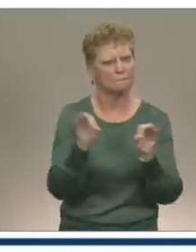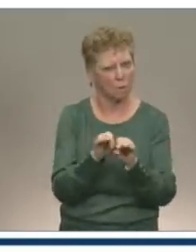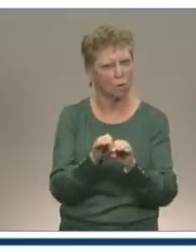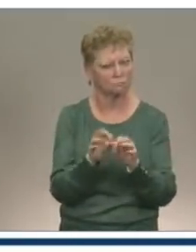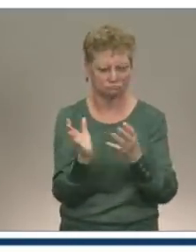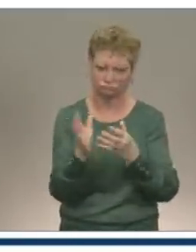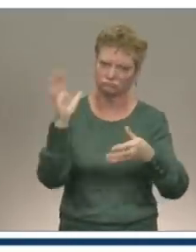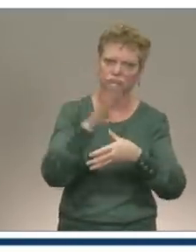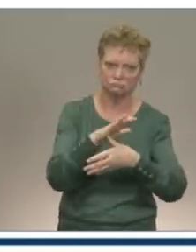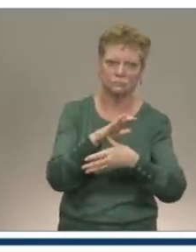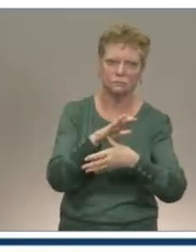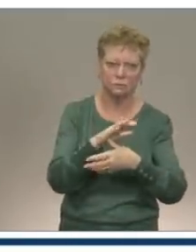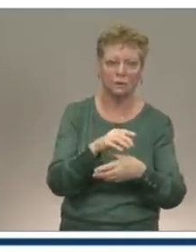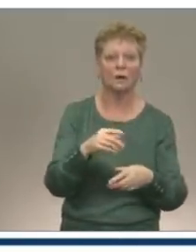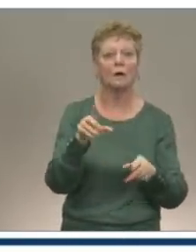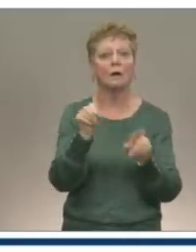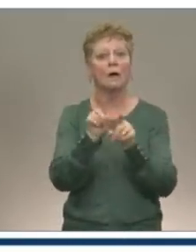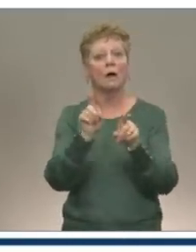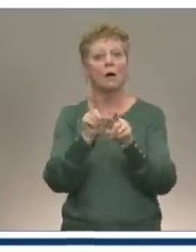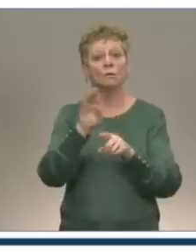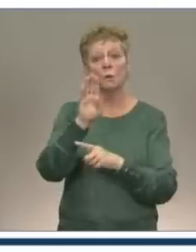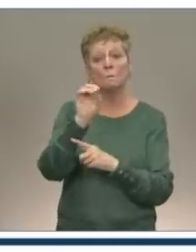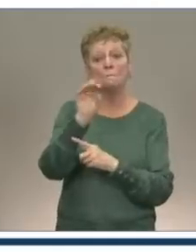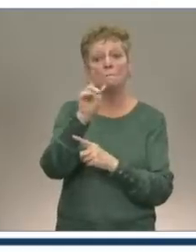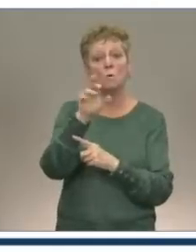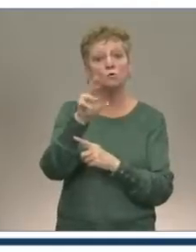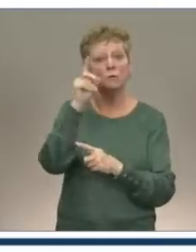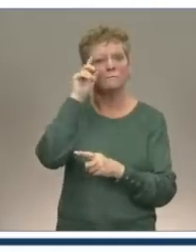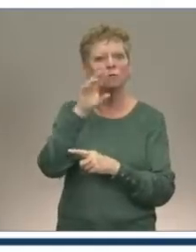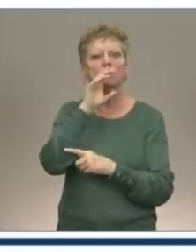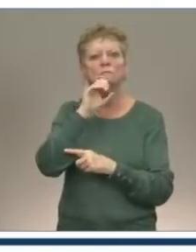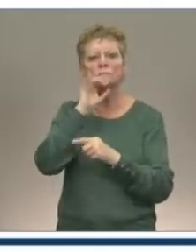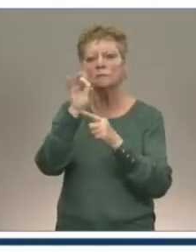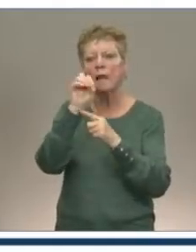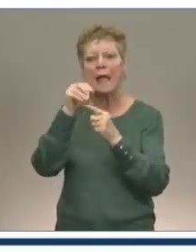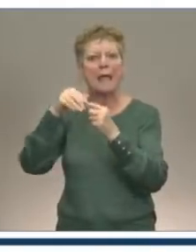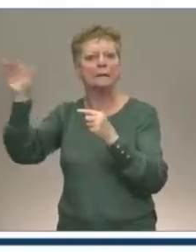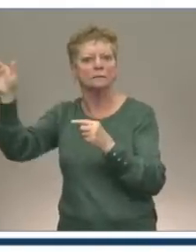boosters for people 70 and older residents of long-term care facilities and health